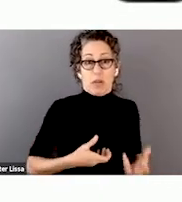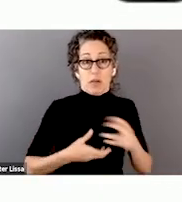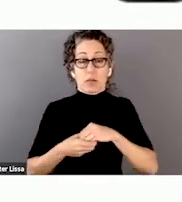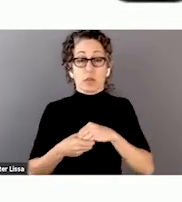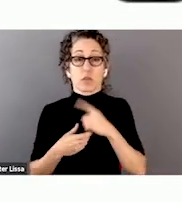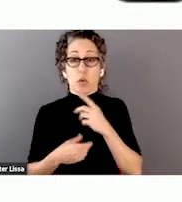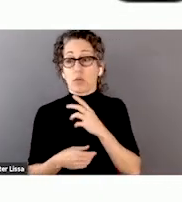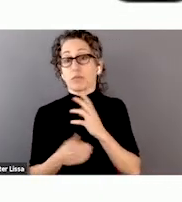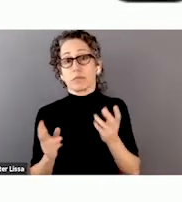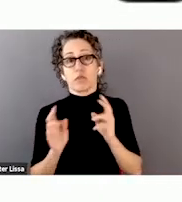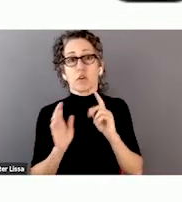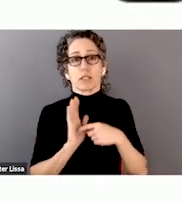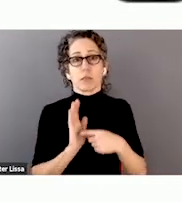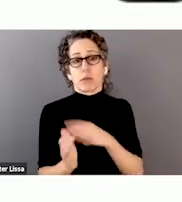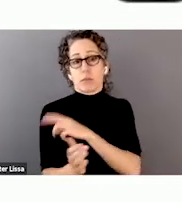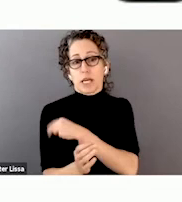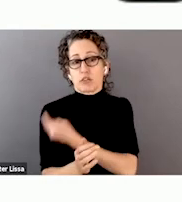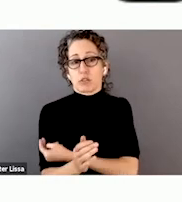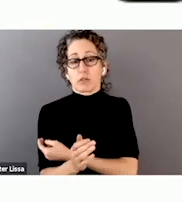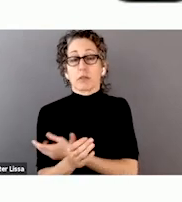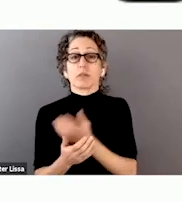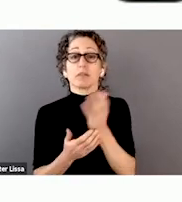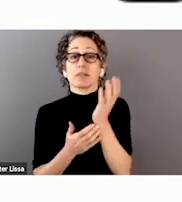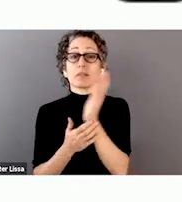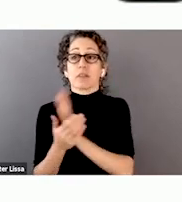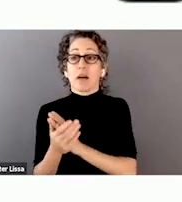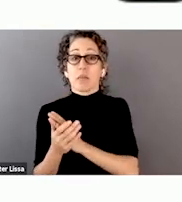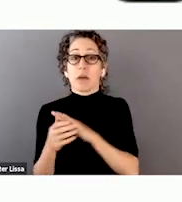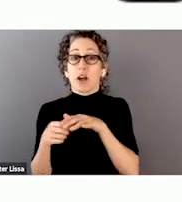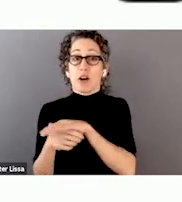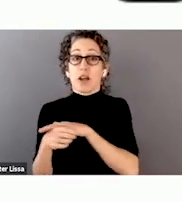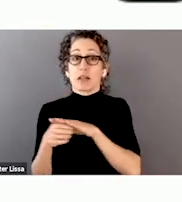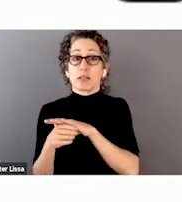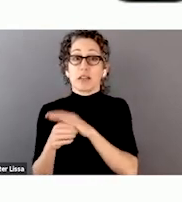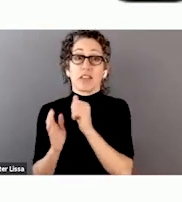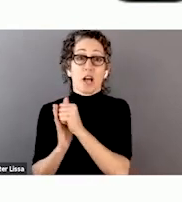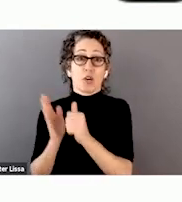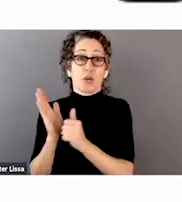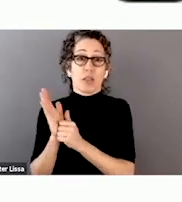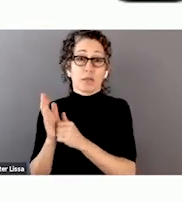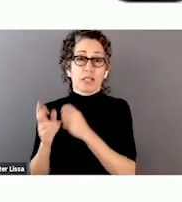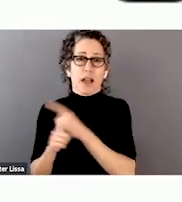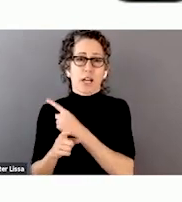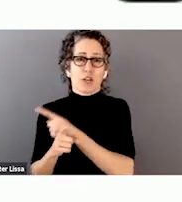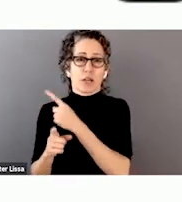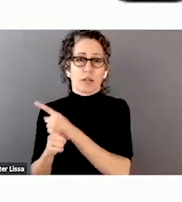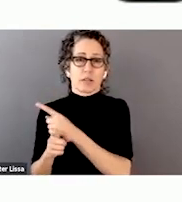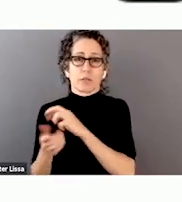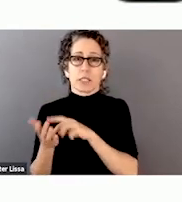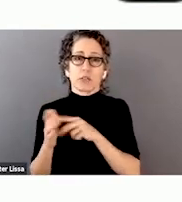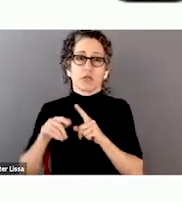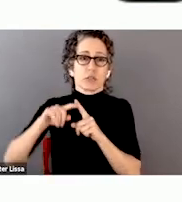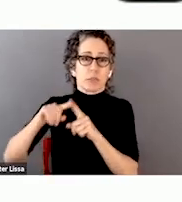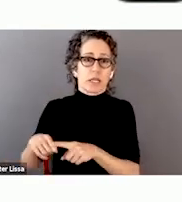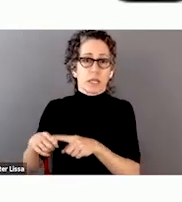where some regions are machine learning algorithm is very accurate, in which case, we would rely on the machine learning, and other regions where